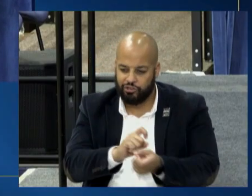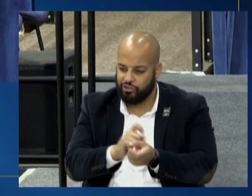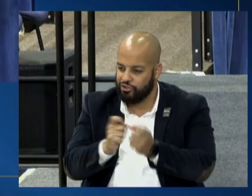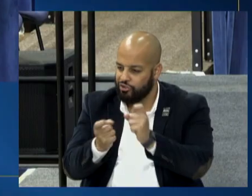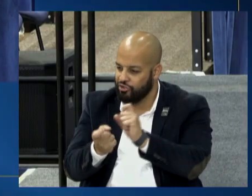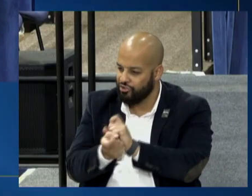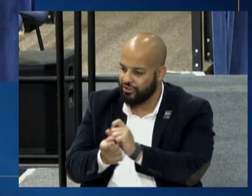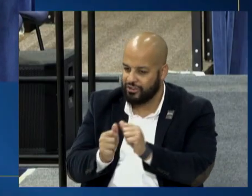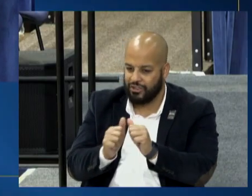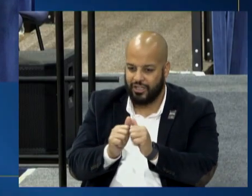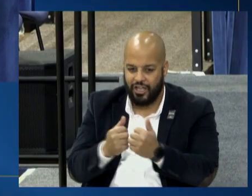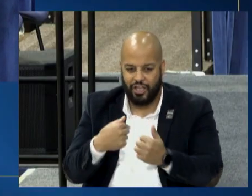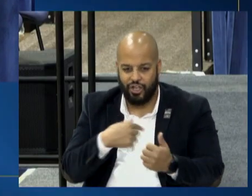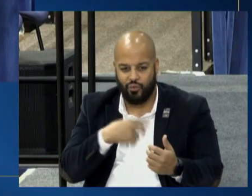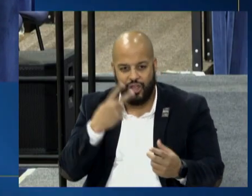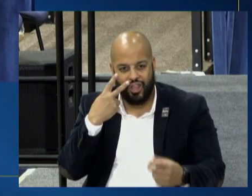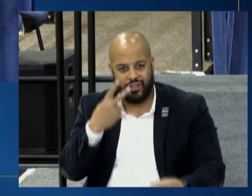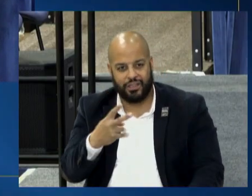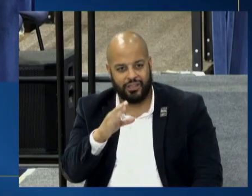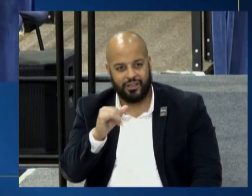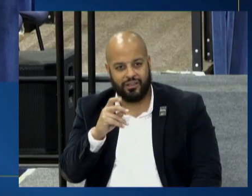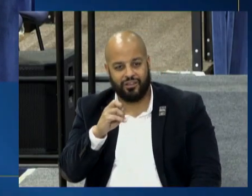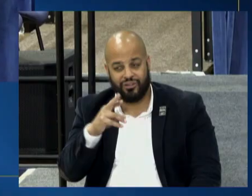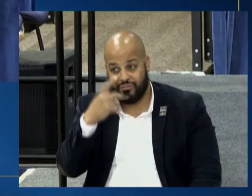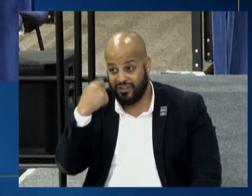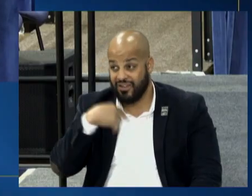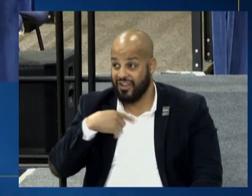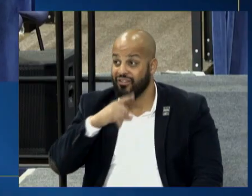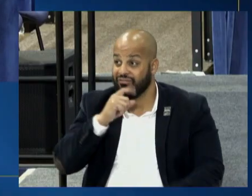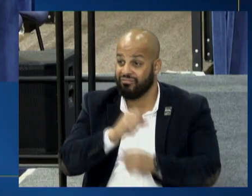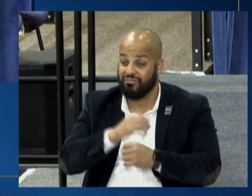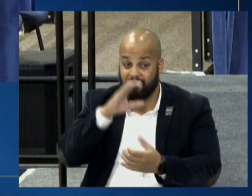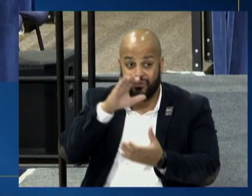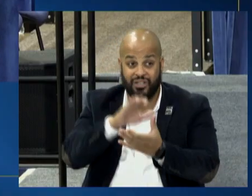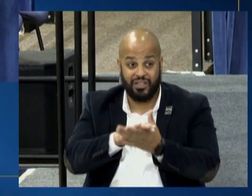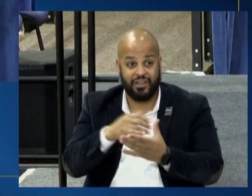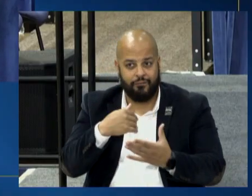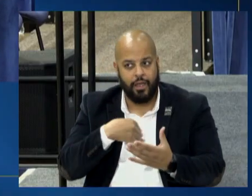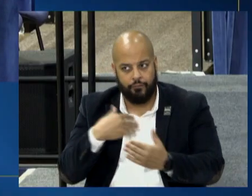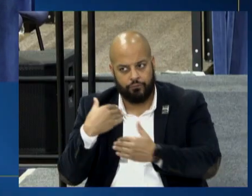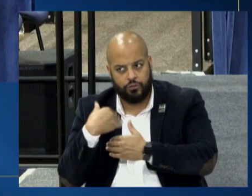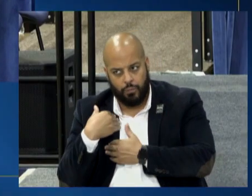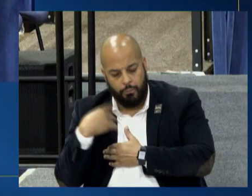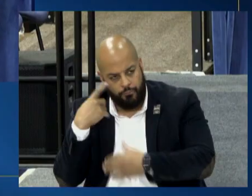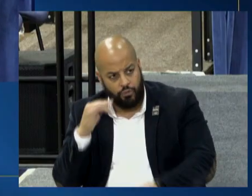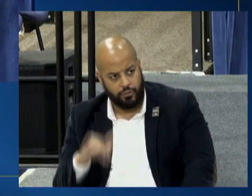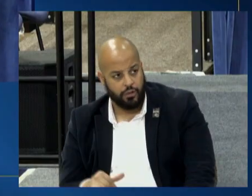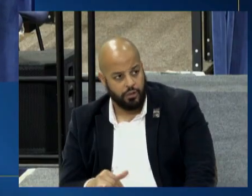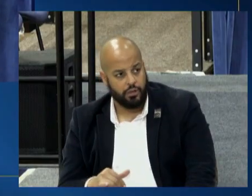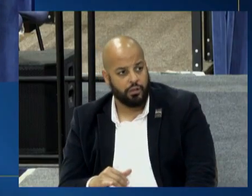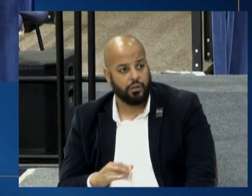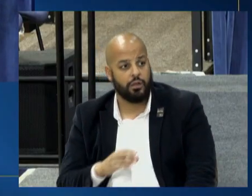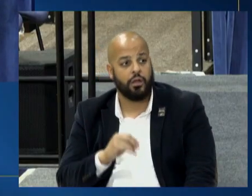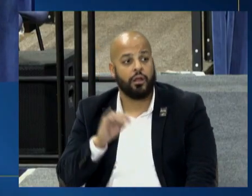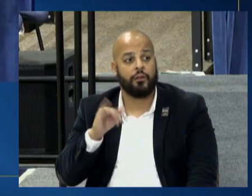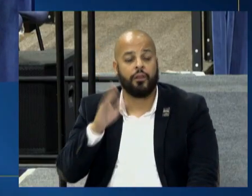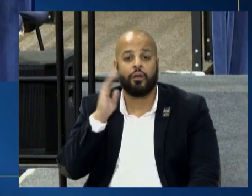people with cancer. Because I deeply believe that there is enormous possibility for change. And I think as we reflect over the last year,